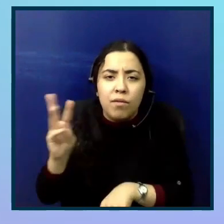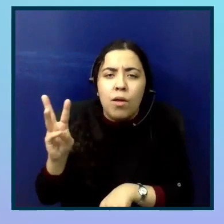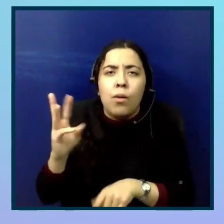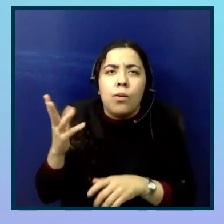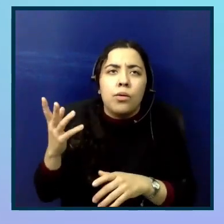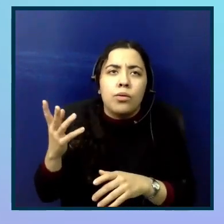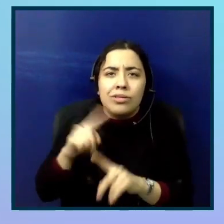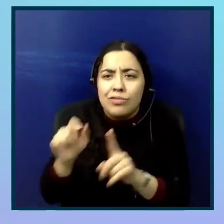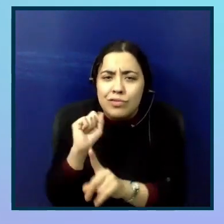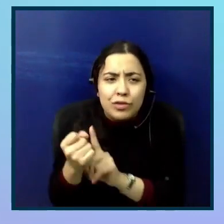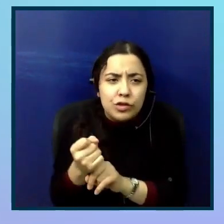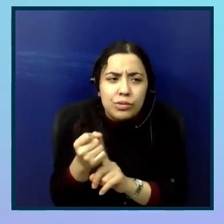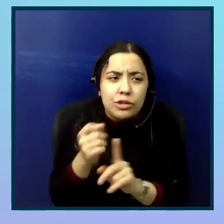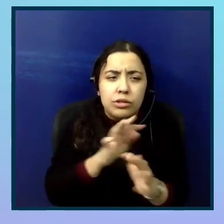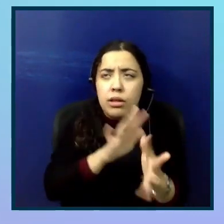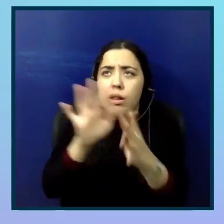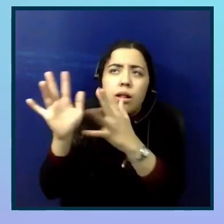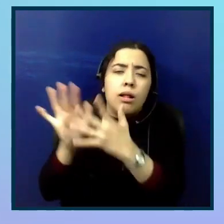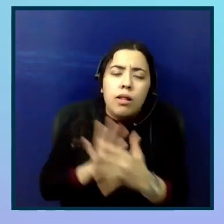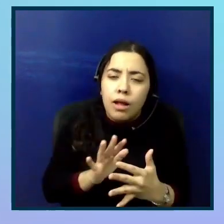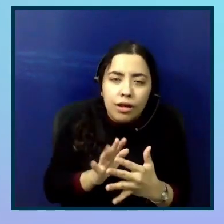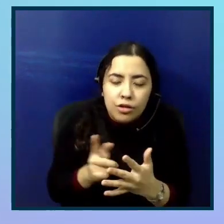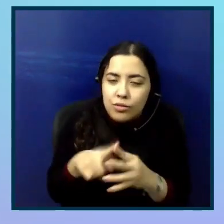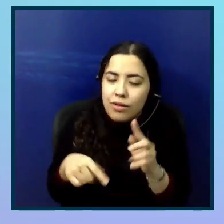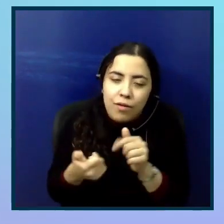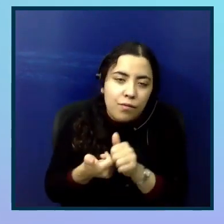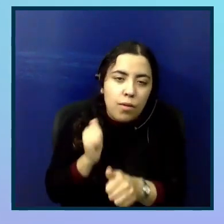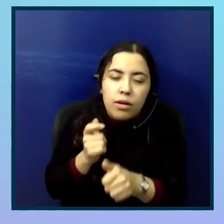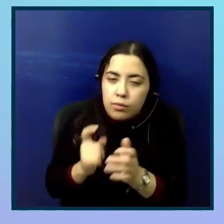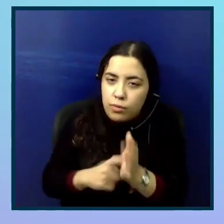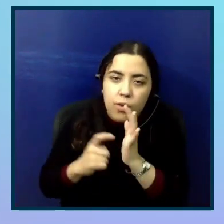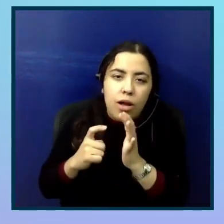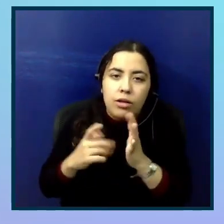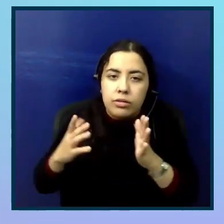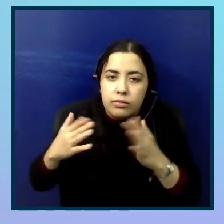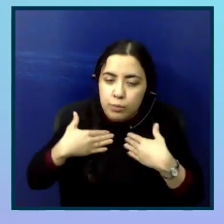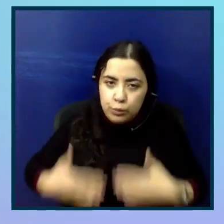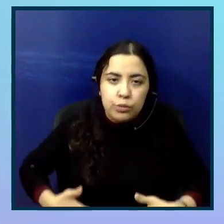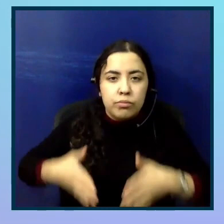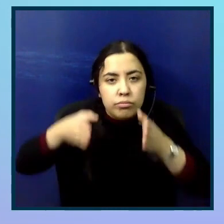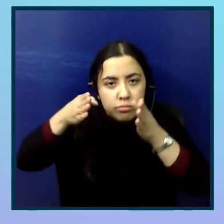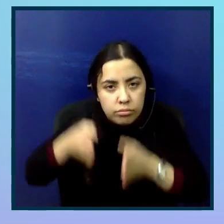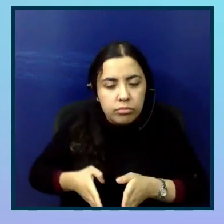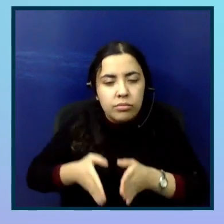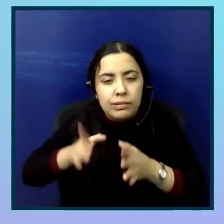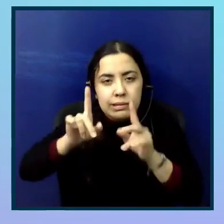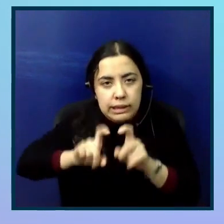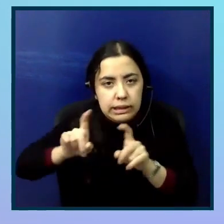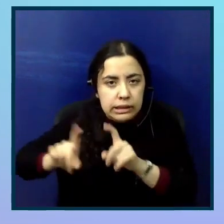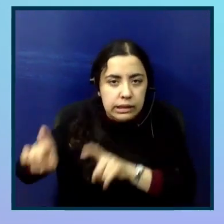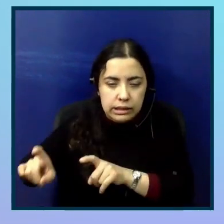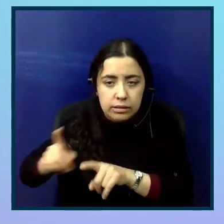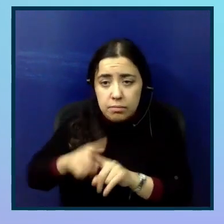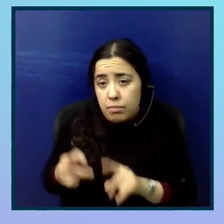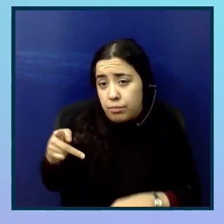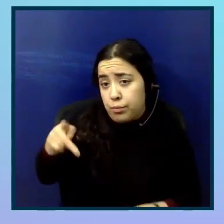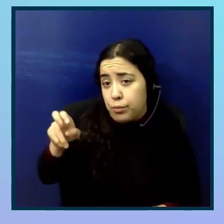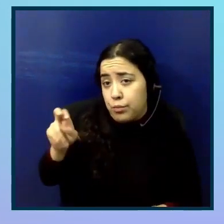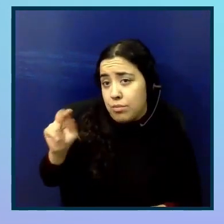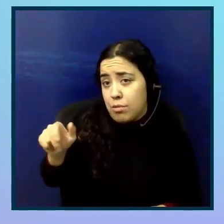there just, unfortunately isn't any way around it, other than doing manual testing. But as Prerna I mentioned, we do have testing partners.